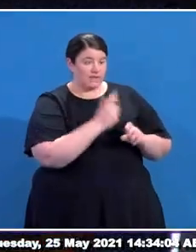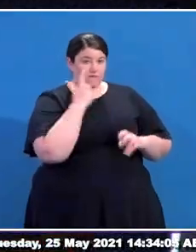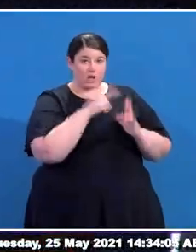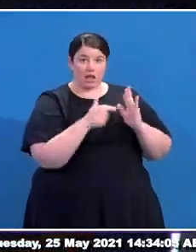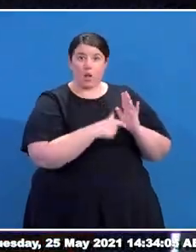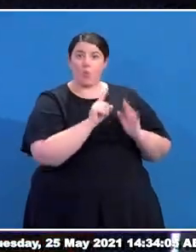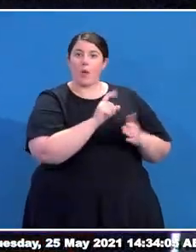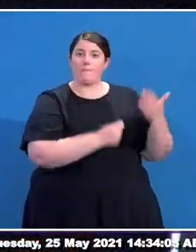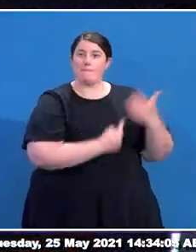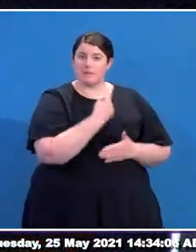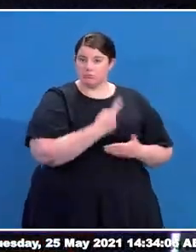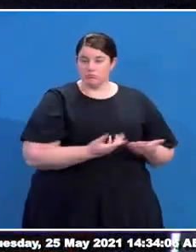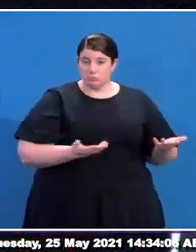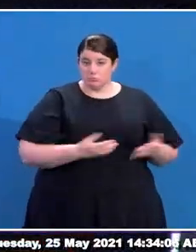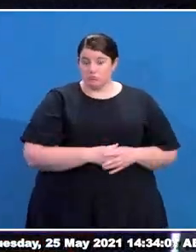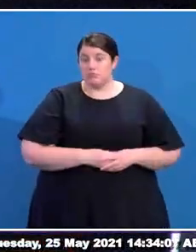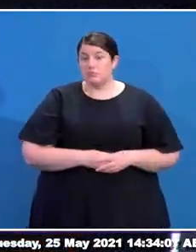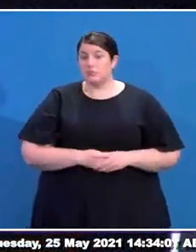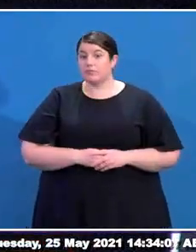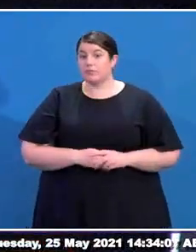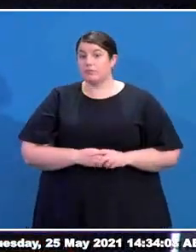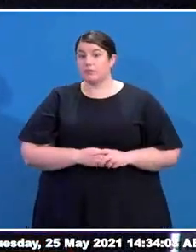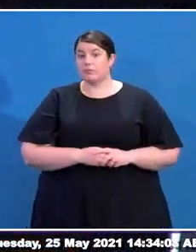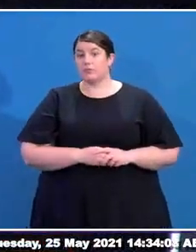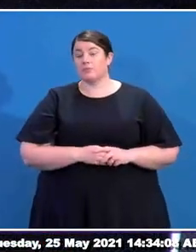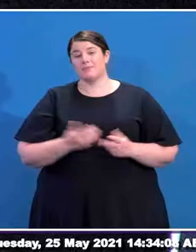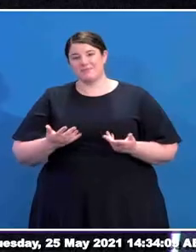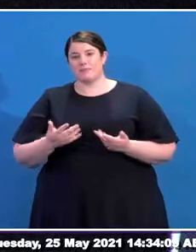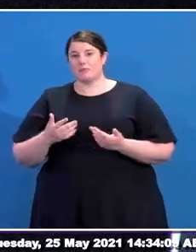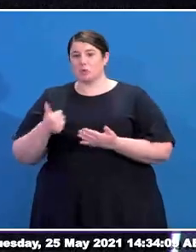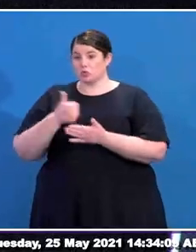In most cases that comes after I interview the complainant.